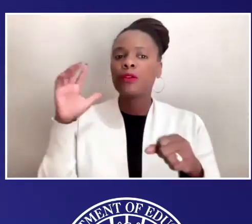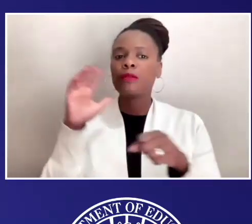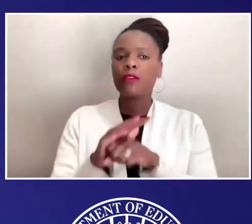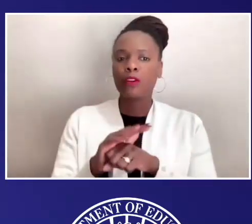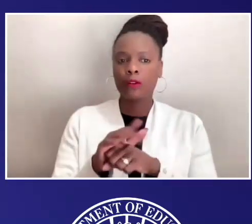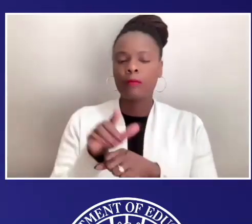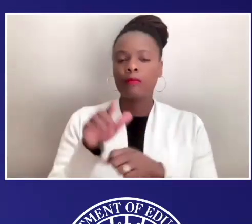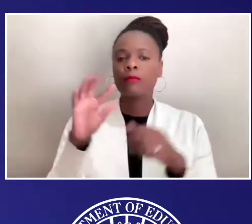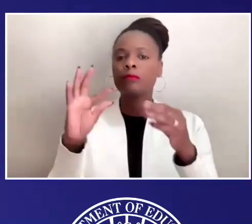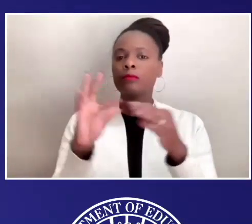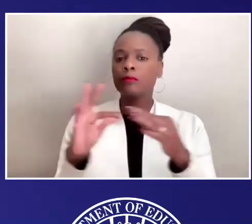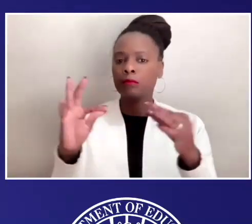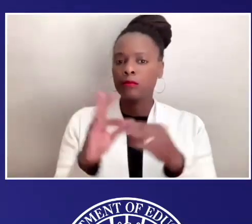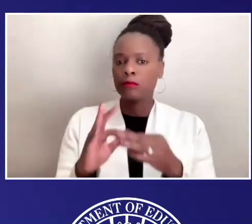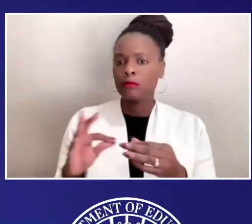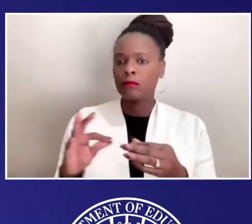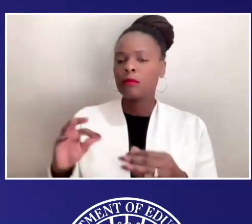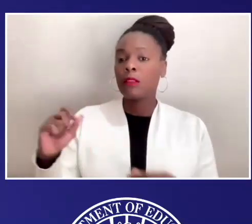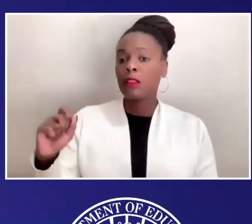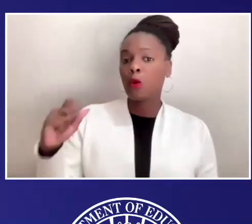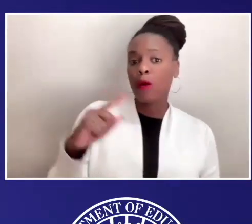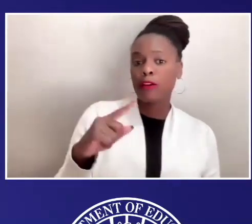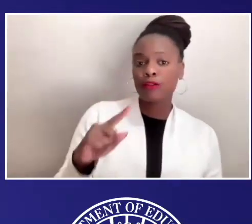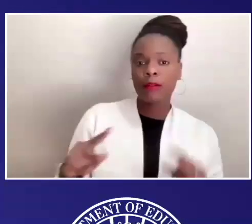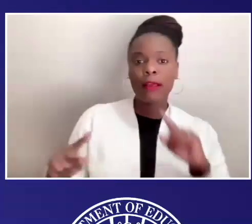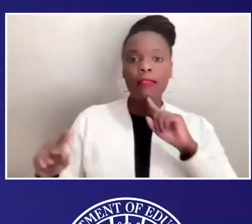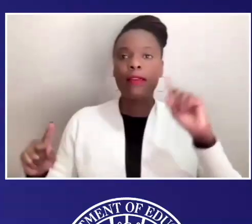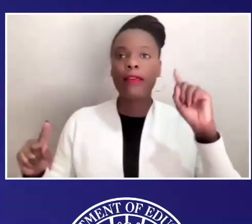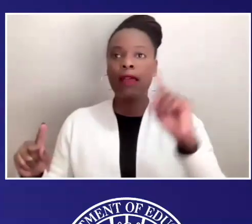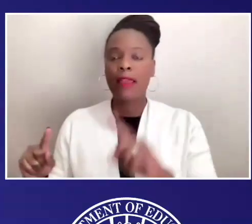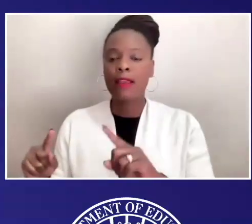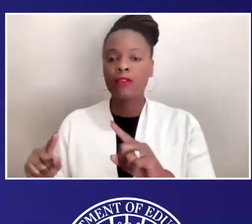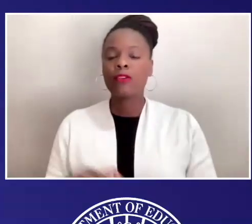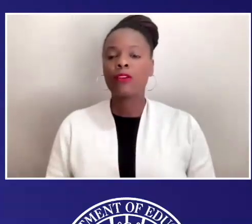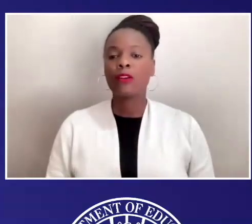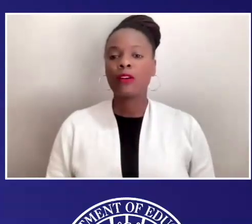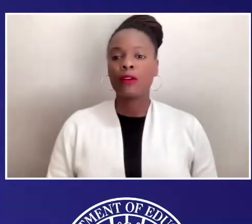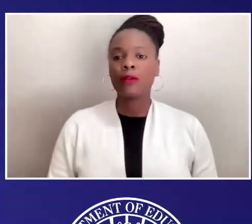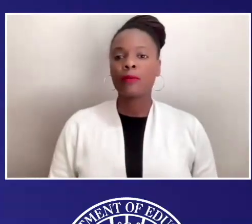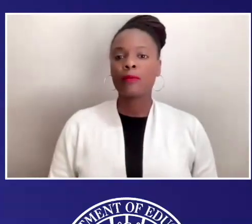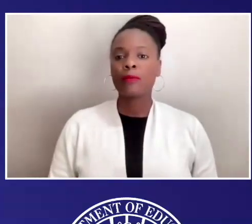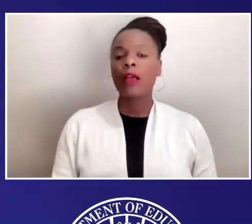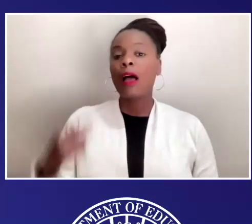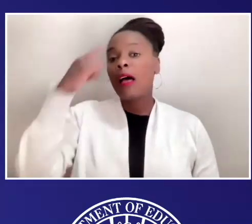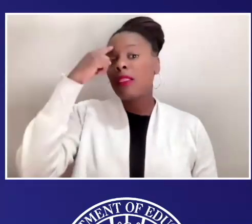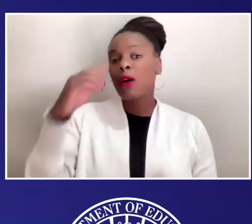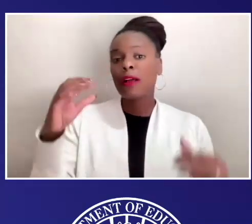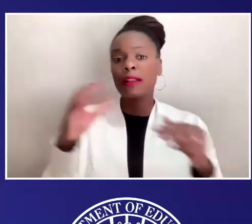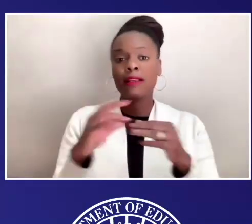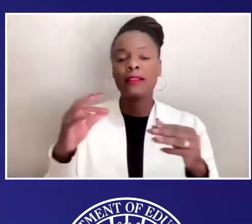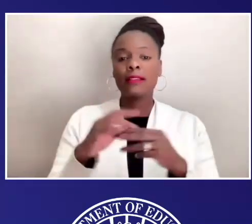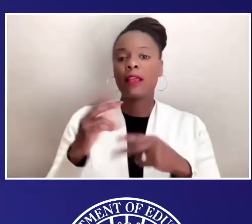and how you answered. I believe, he said, that borrowers can currently switch between IBR and RAP,